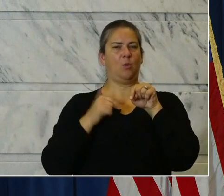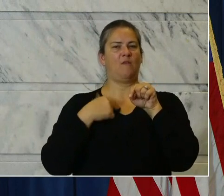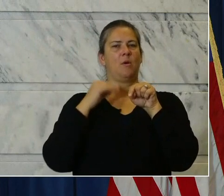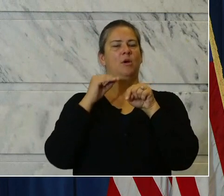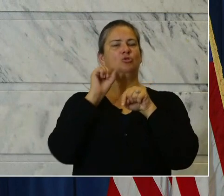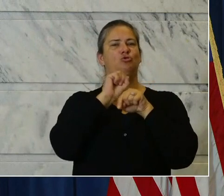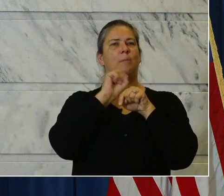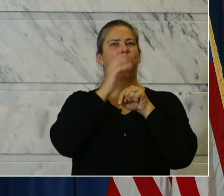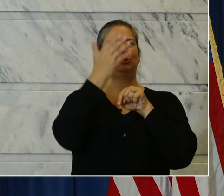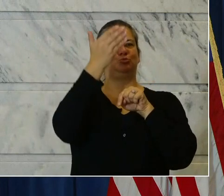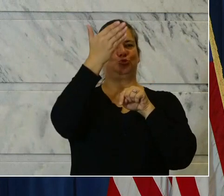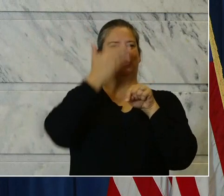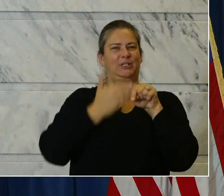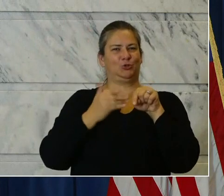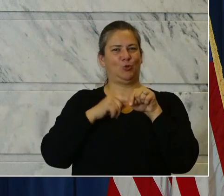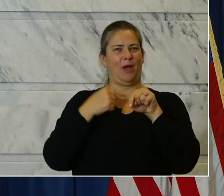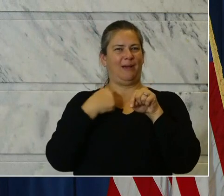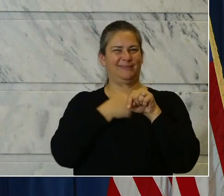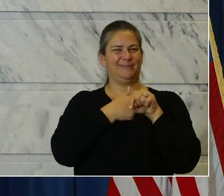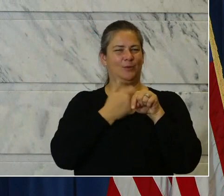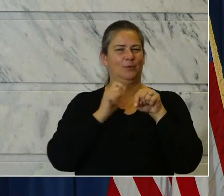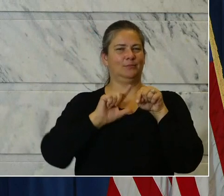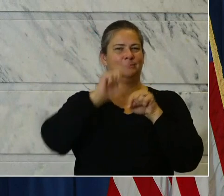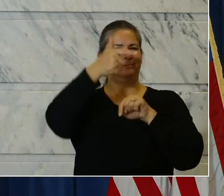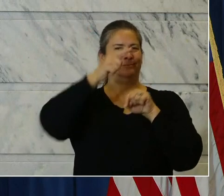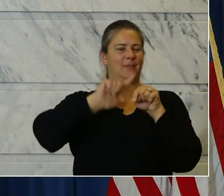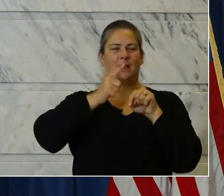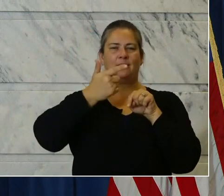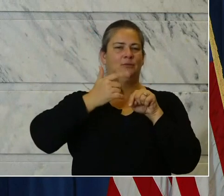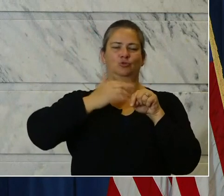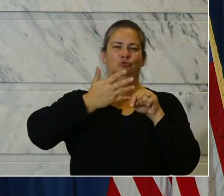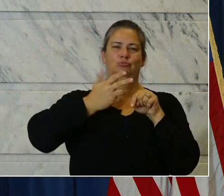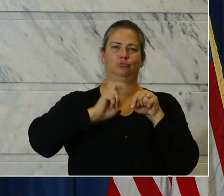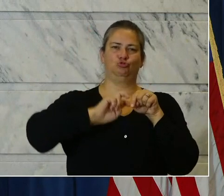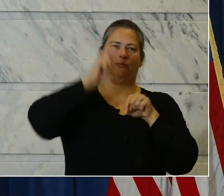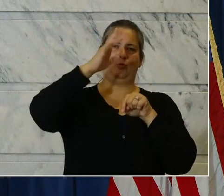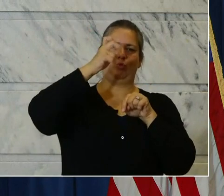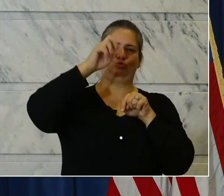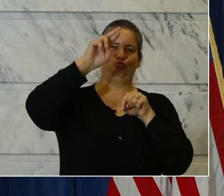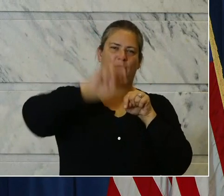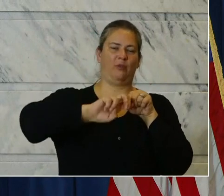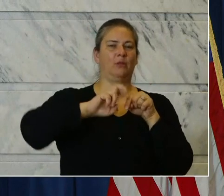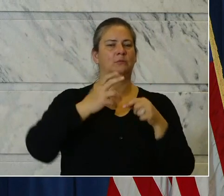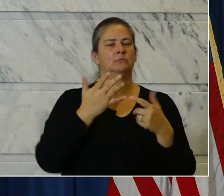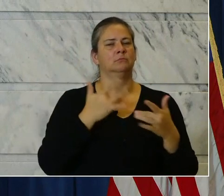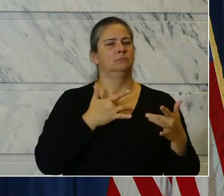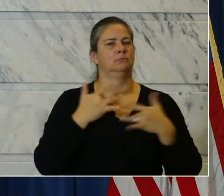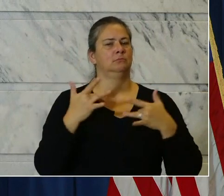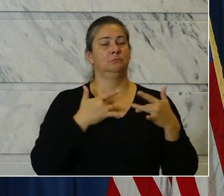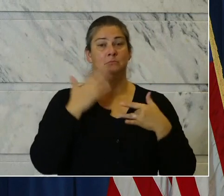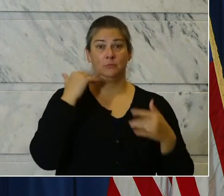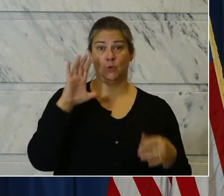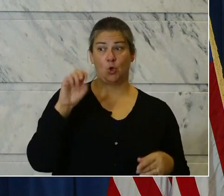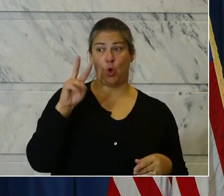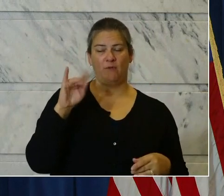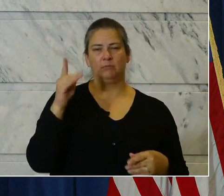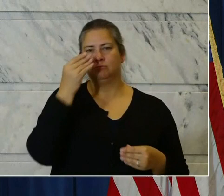KENTUCKY BECAUSE WE'RE WORKING TO BRING ALL THOSE JOBS- OVER ON OUR SIDE OF THE RIVER. BUT